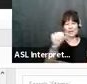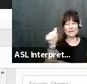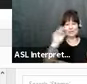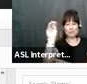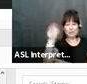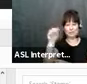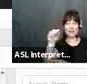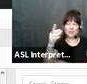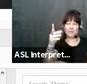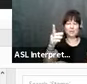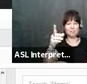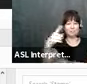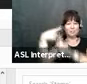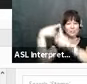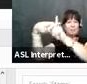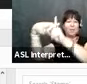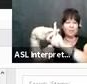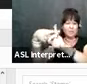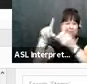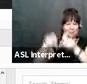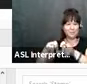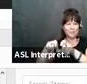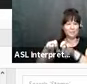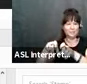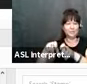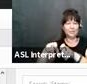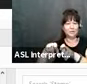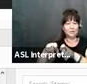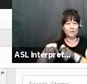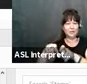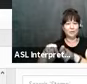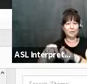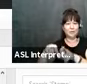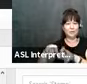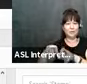The State data shows we're at six point five or six point four percent and we're